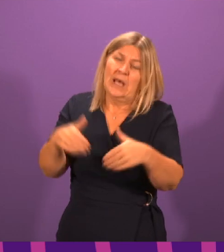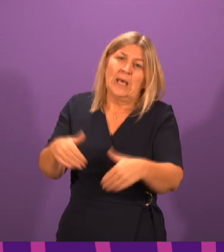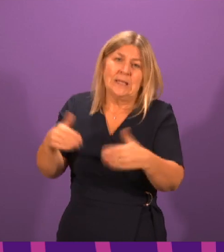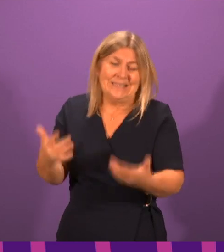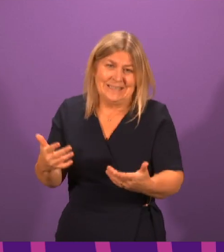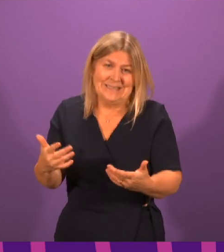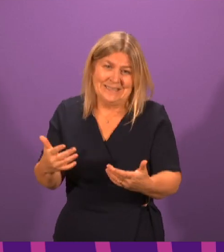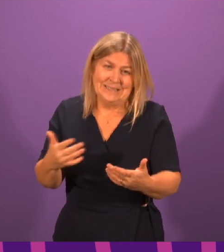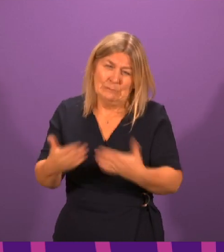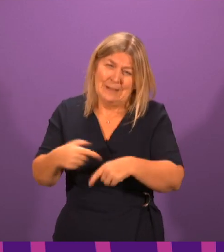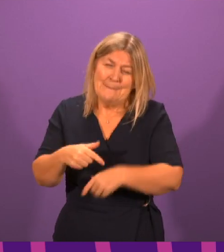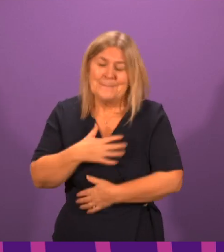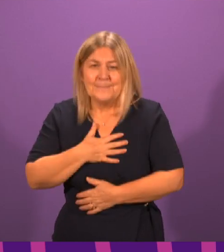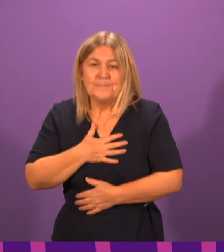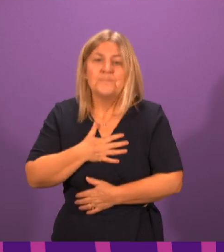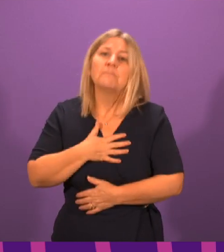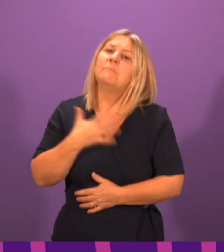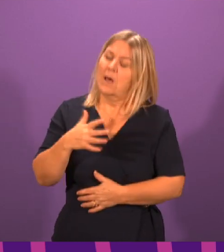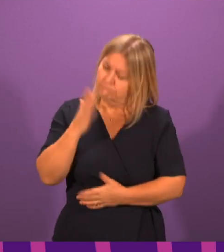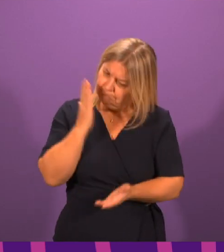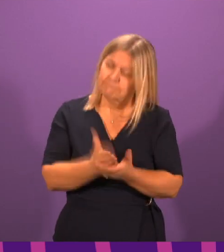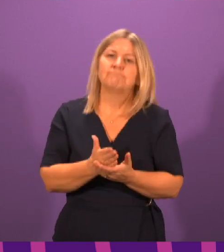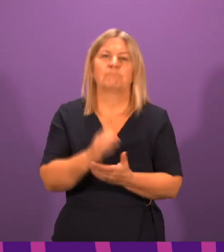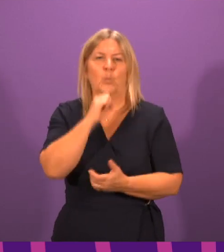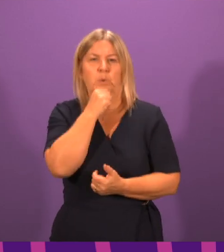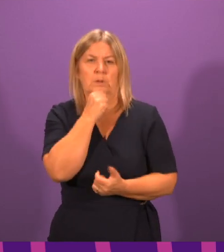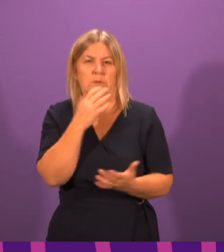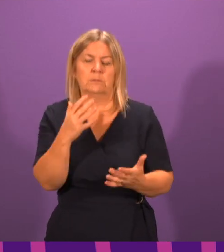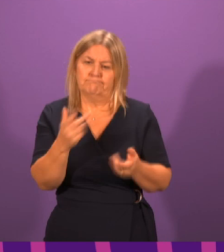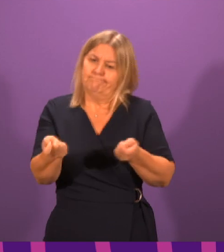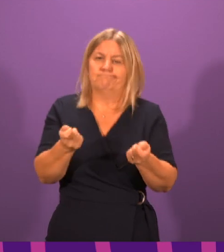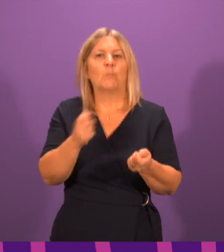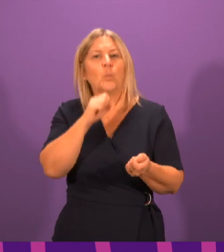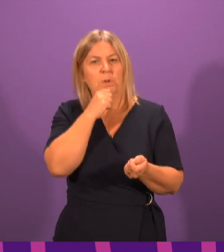absolutely determined that we will do everything in our power to be ready for those challenges.